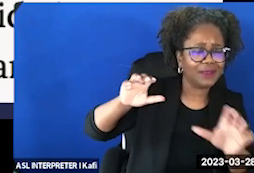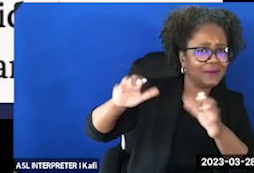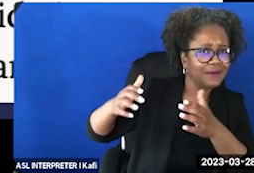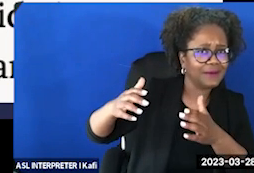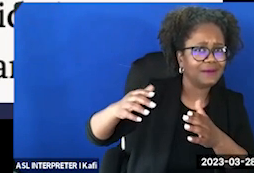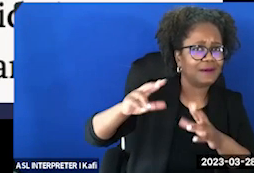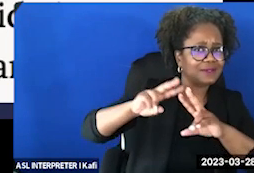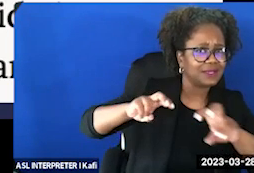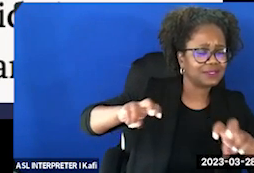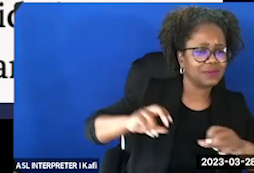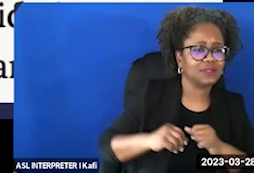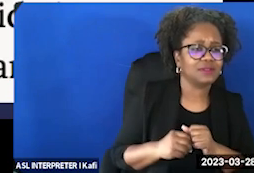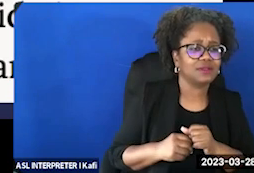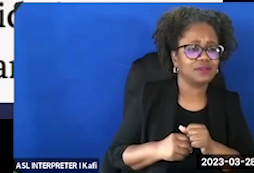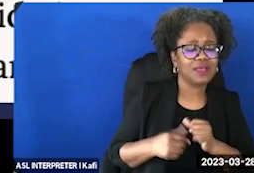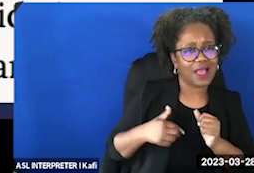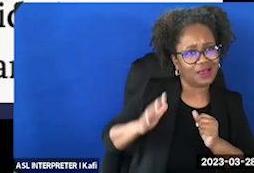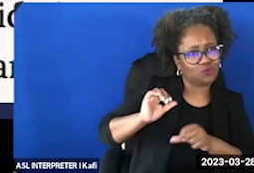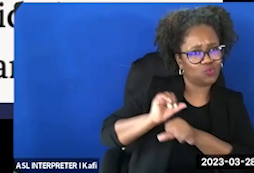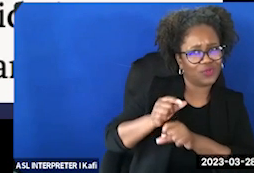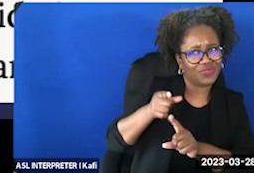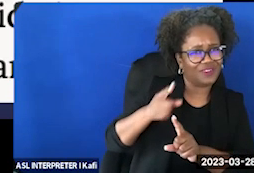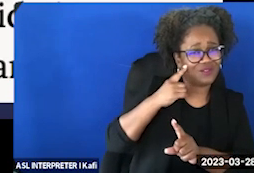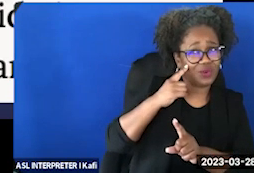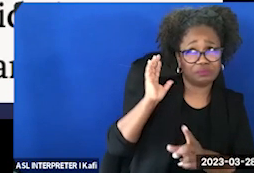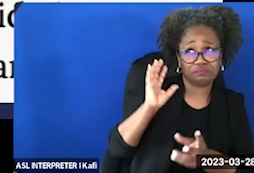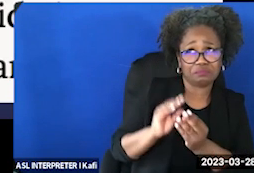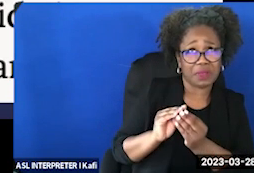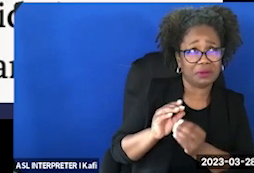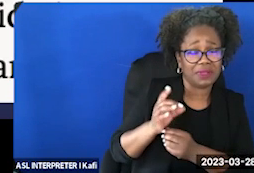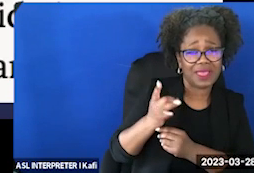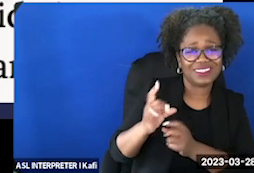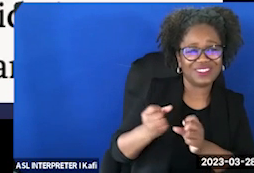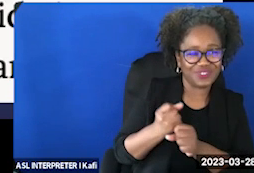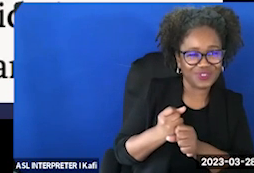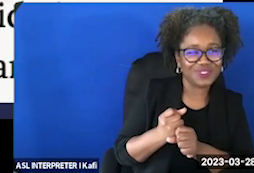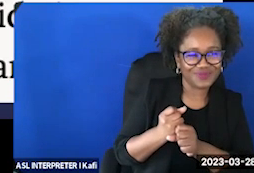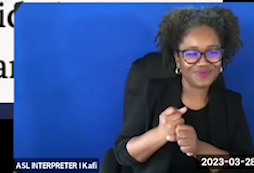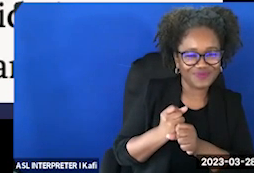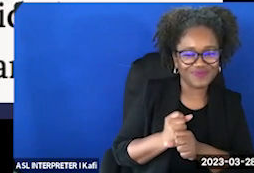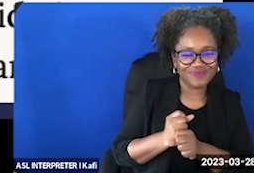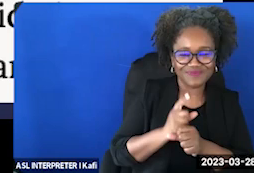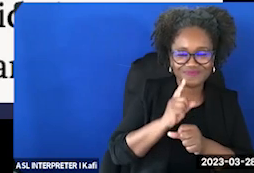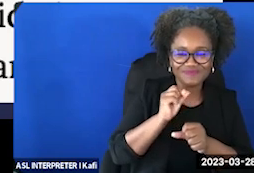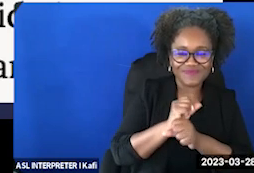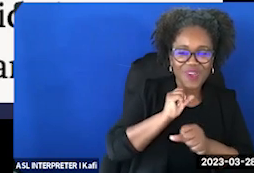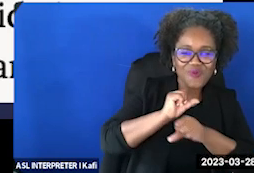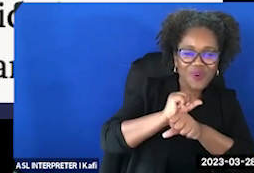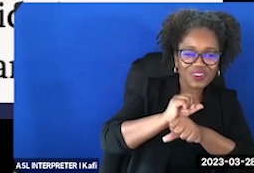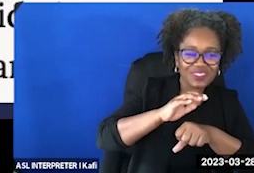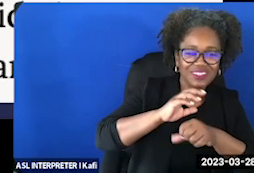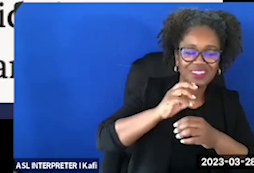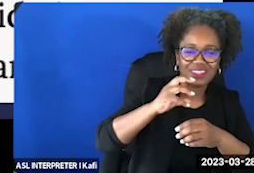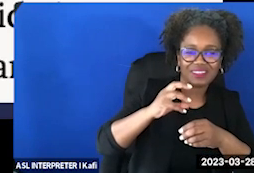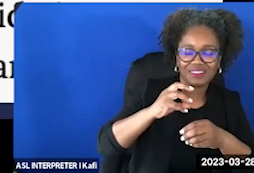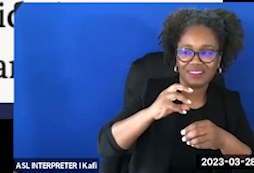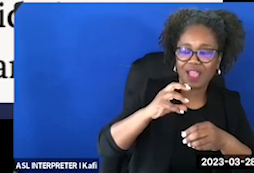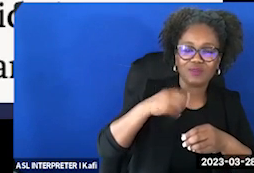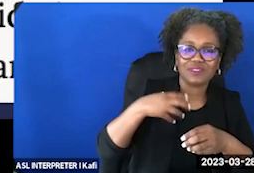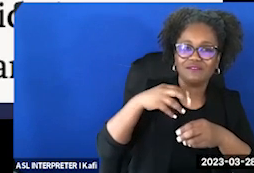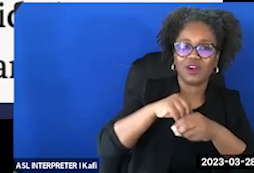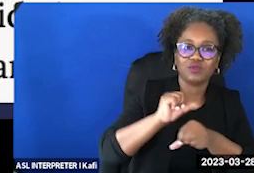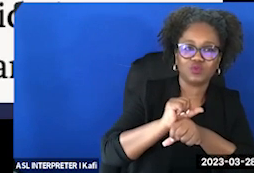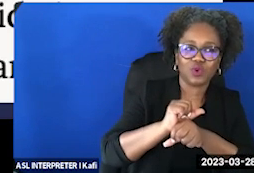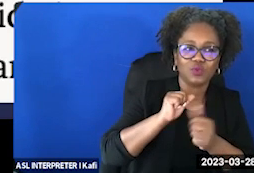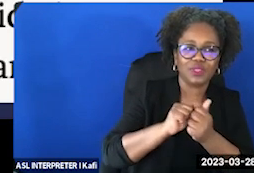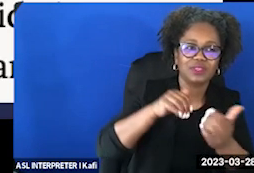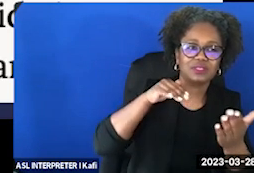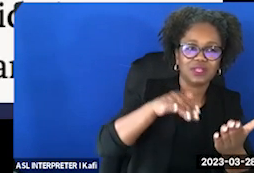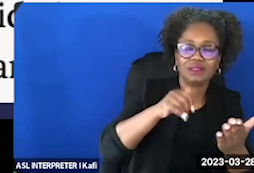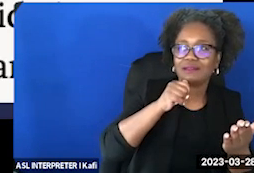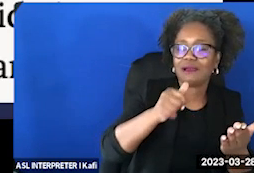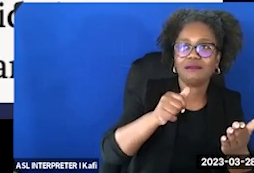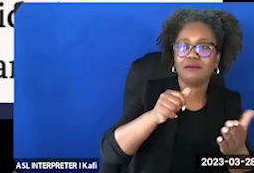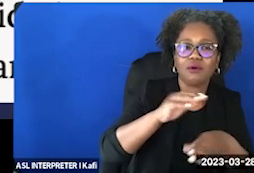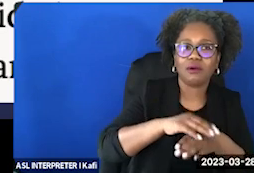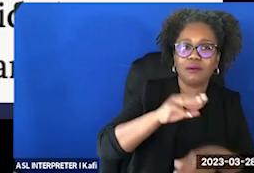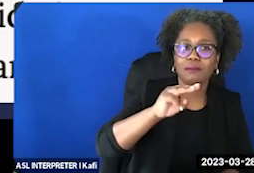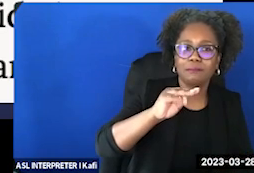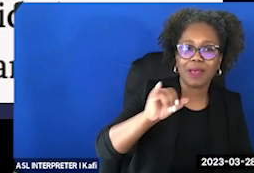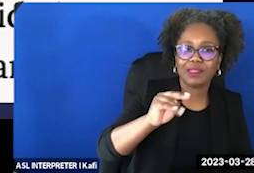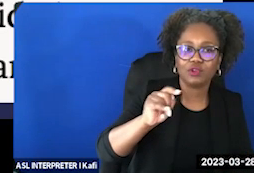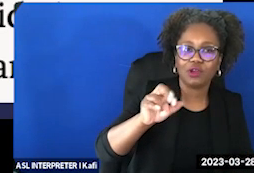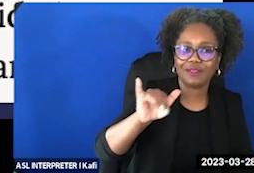Debbie Stine, Science & Technology Policy Academy: This is one of the places I worked there for like 18 years, and in fact, I actually worked on a study about this, not minority serving institutions, but basically the education of people from under represented groups.